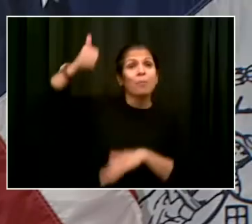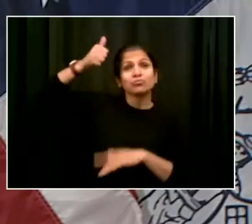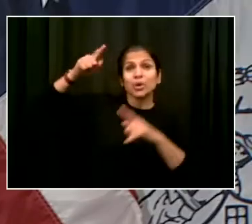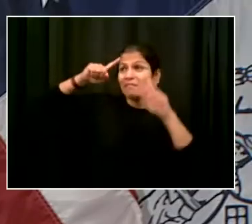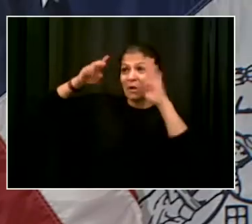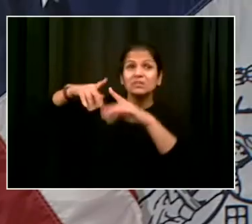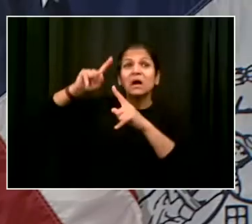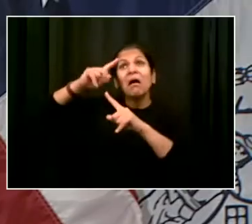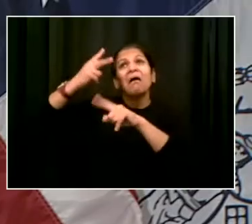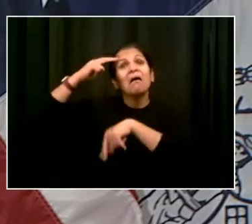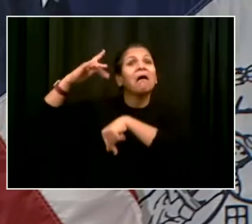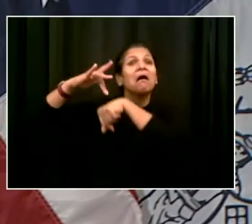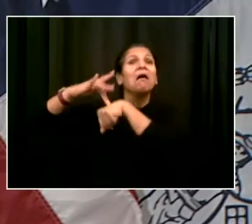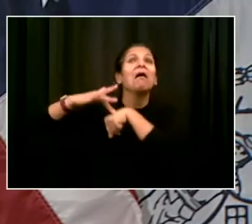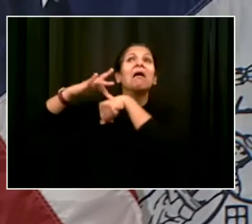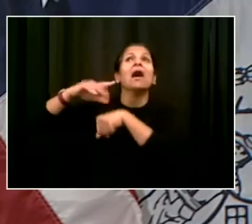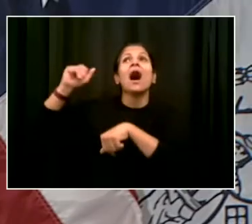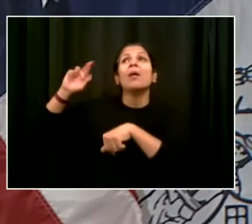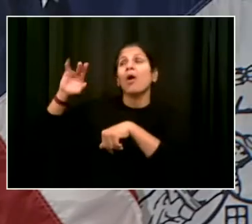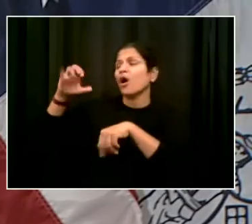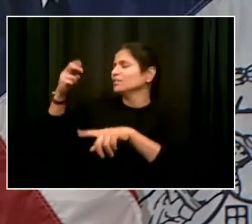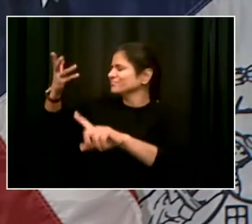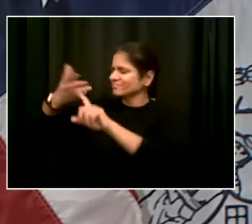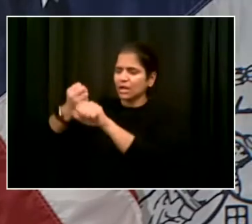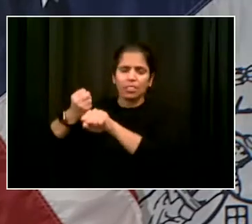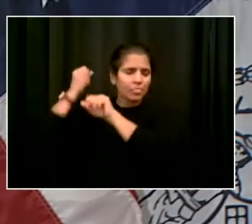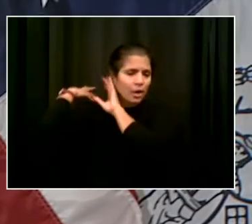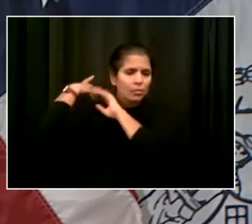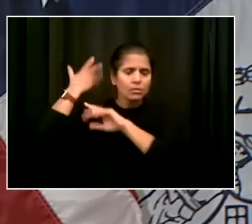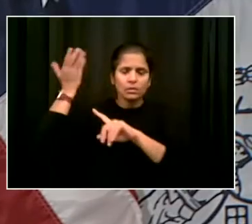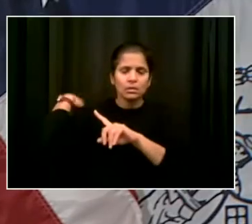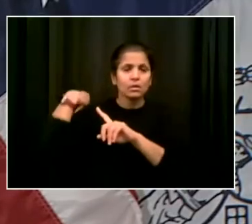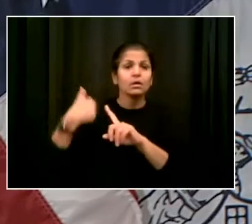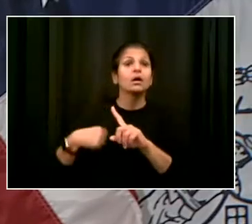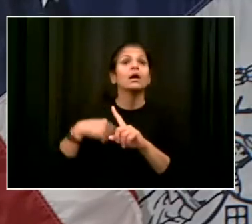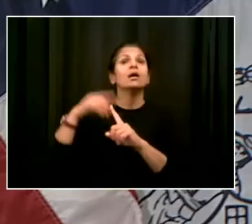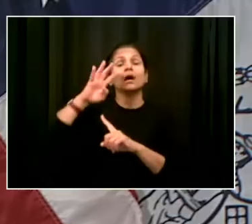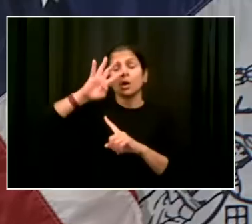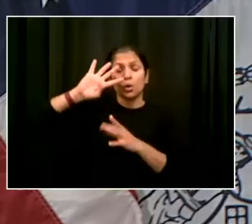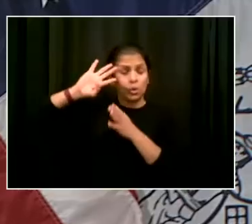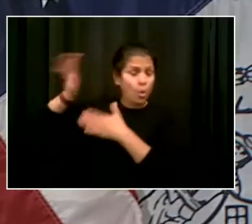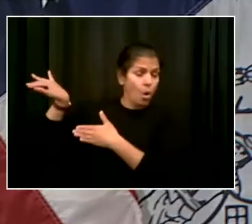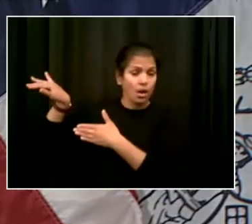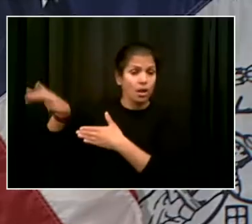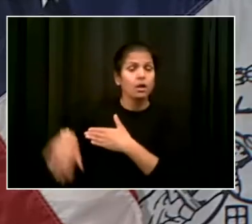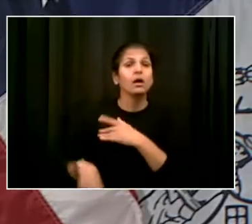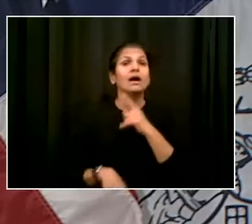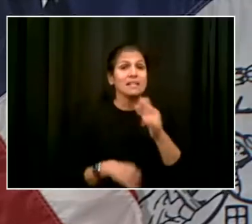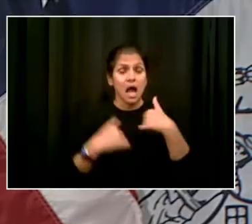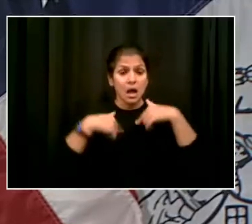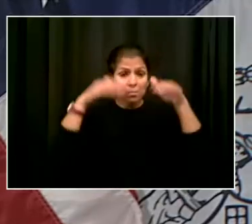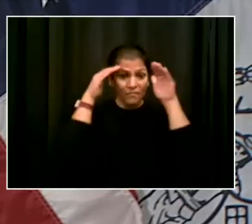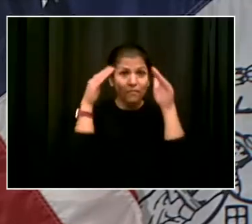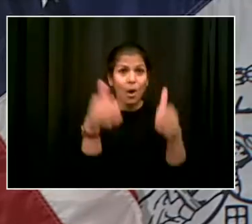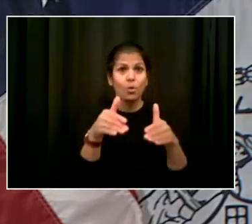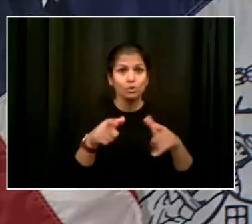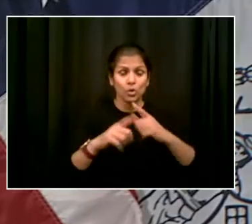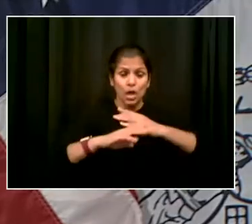NOT THE AGENDA OF THE COMPTROLLER. WE ARE NOT GOING TO FALL FOR IT. RIGHT NOW WE